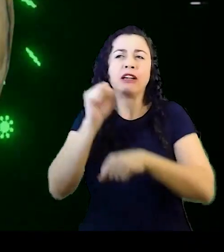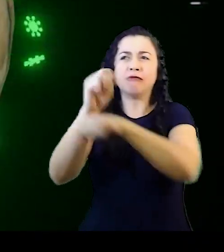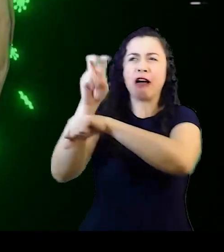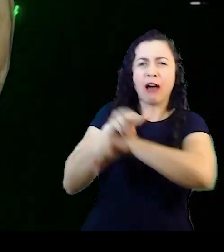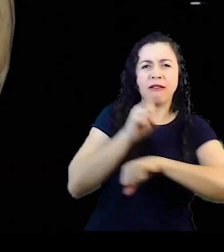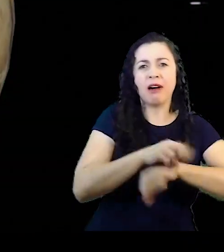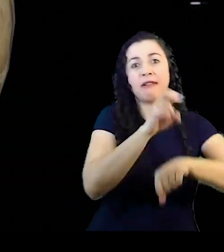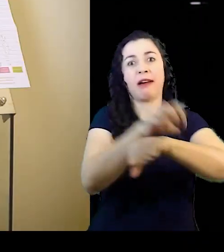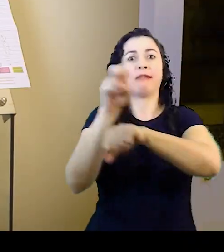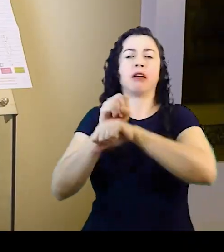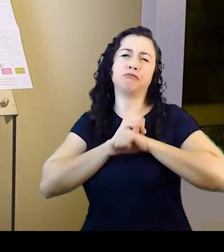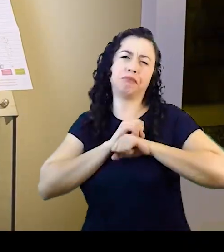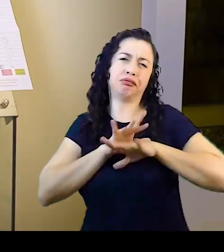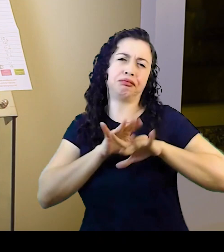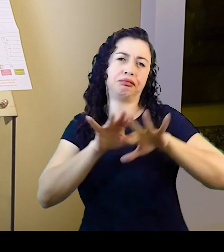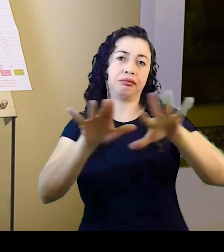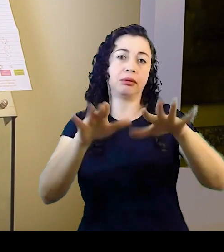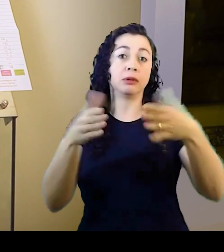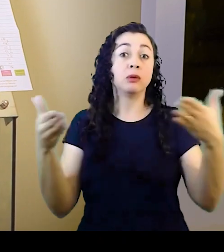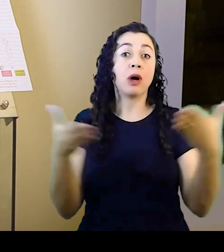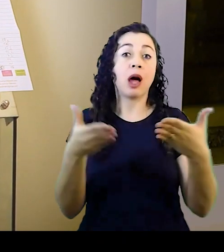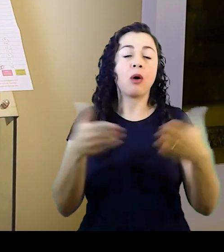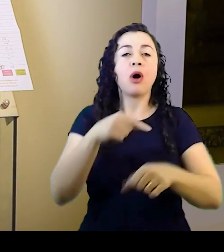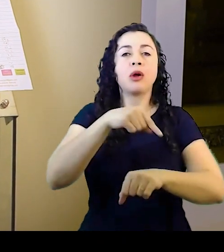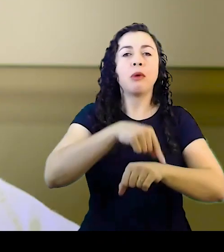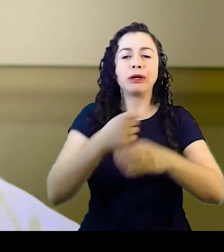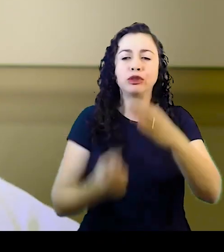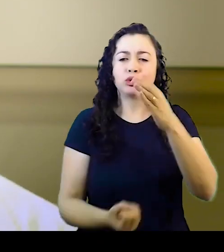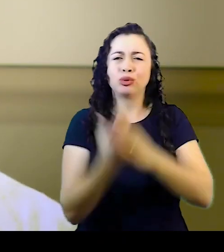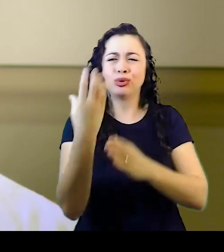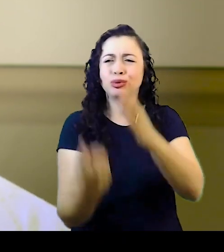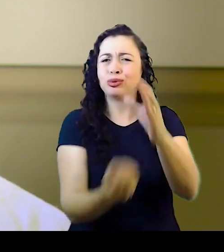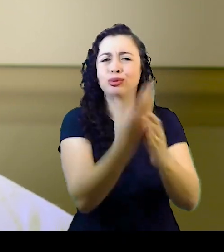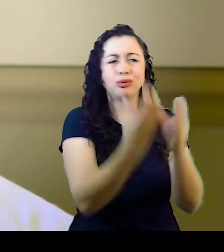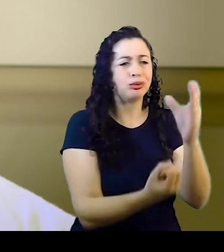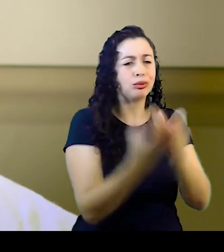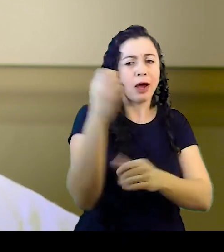So we have been experiencing a period of emergence of many viruses